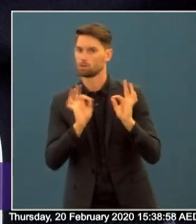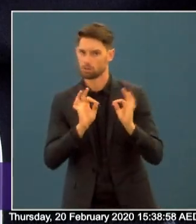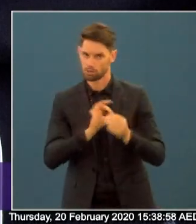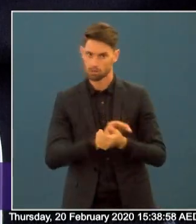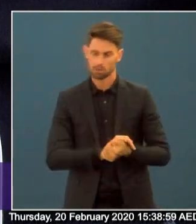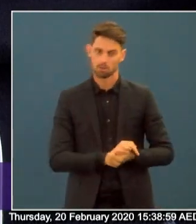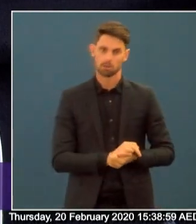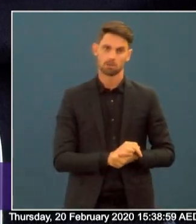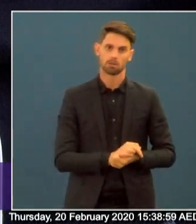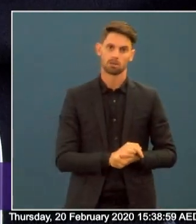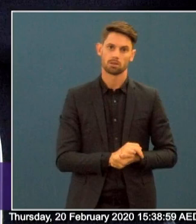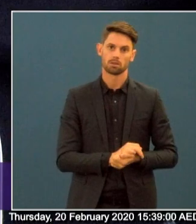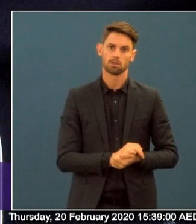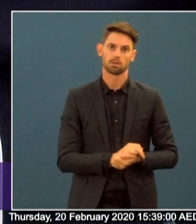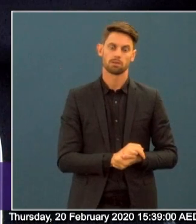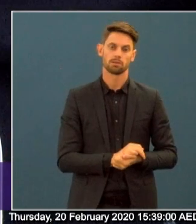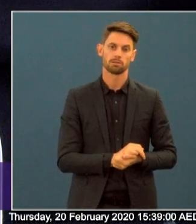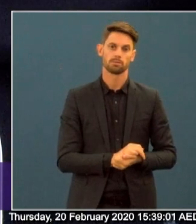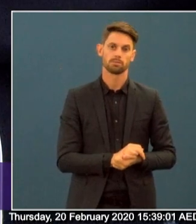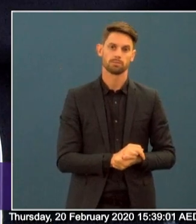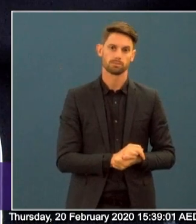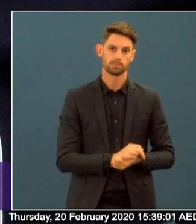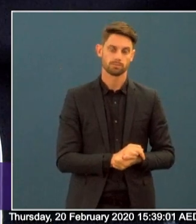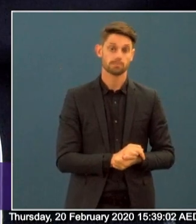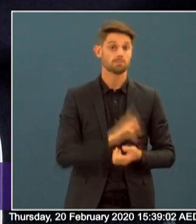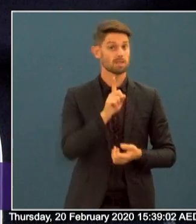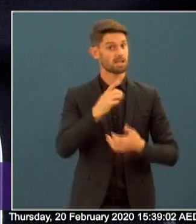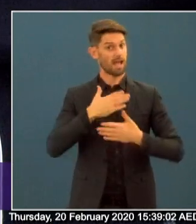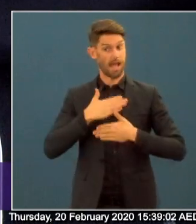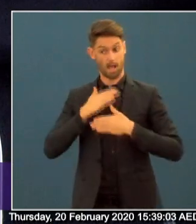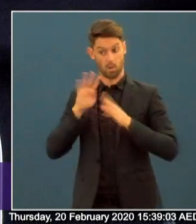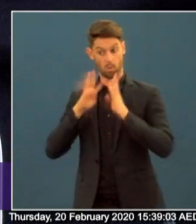However, within the broader capacity building scope of these teams,